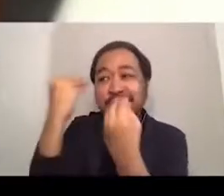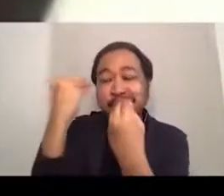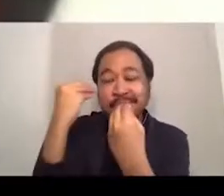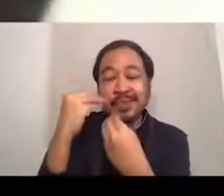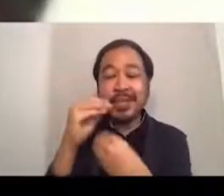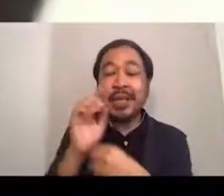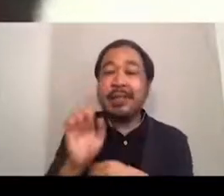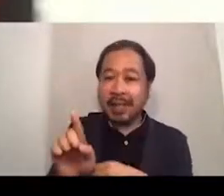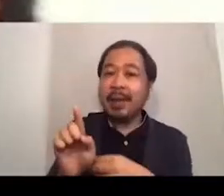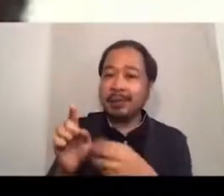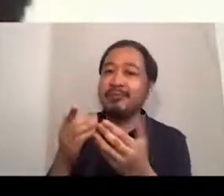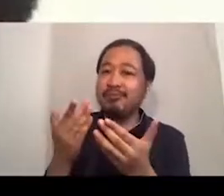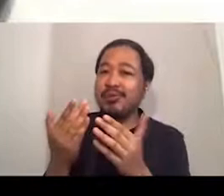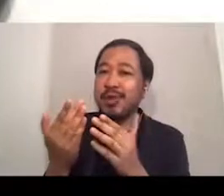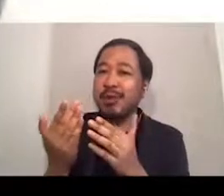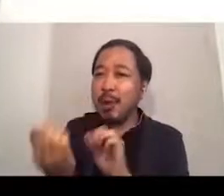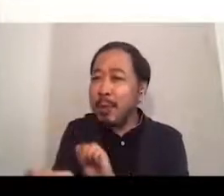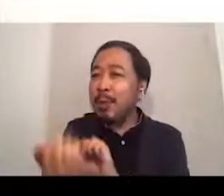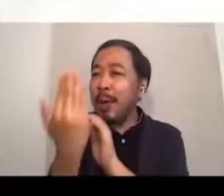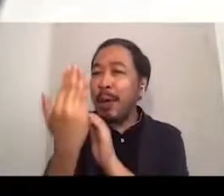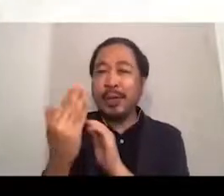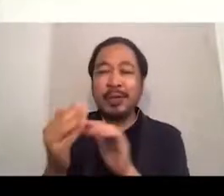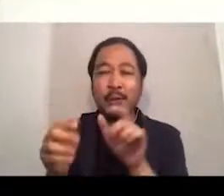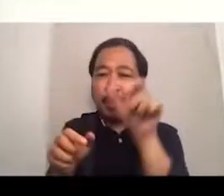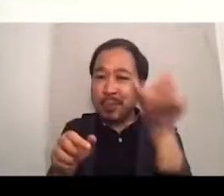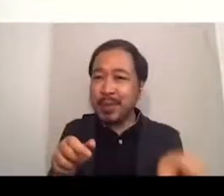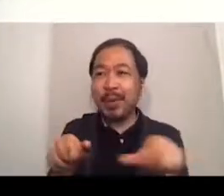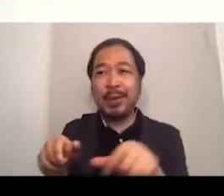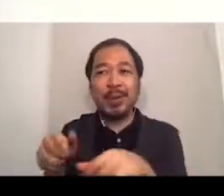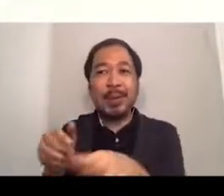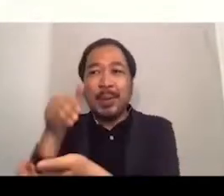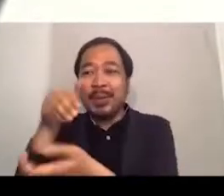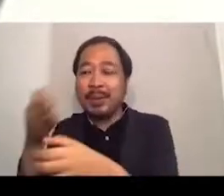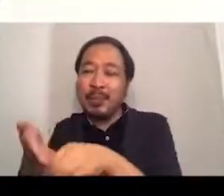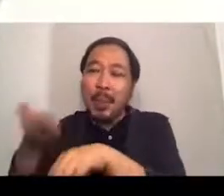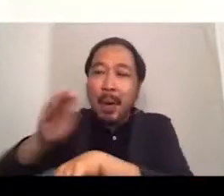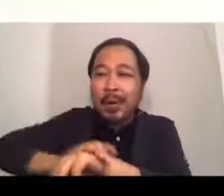in terms of accessibility of technology among certain population groups.